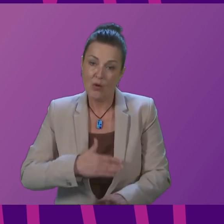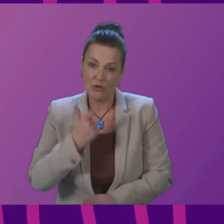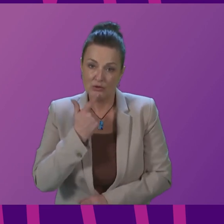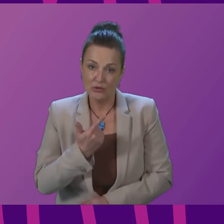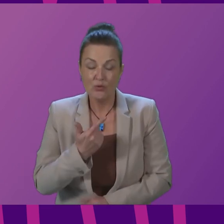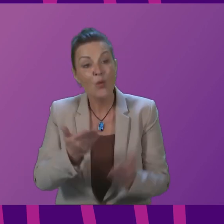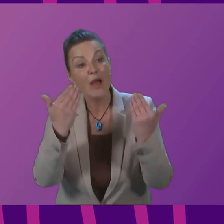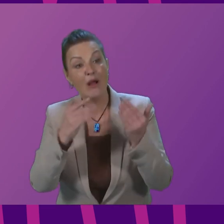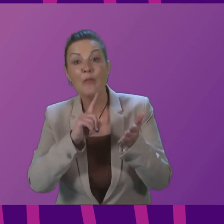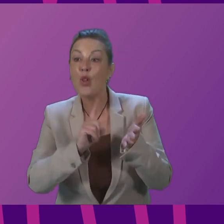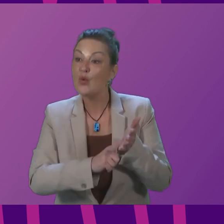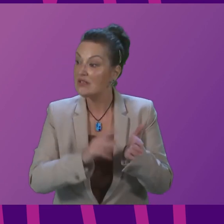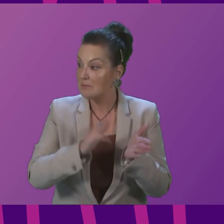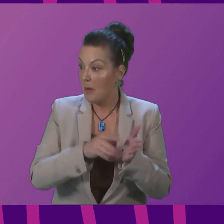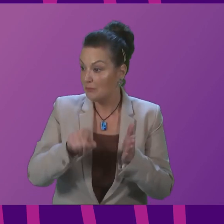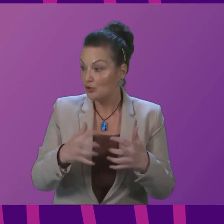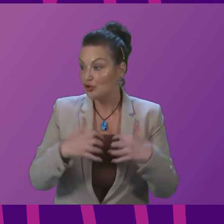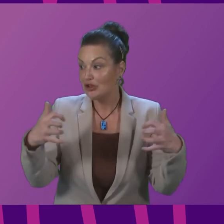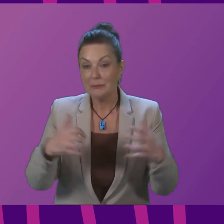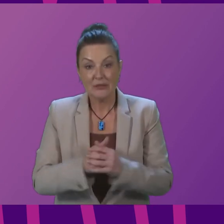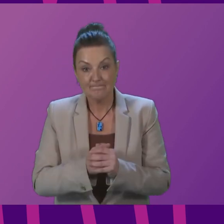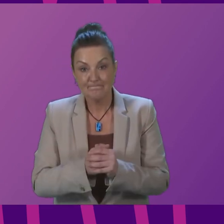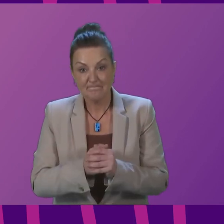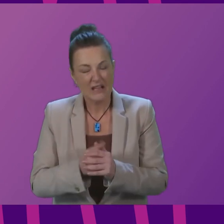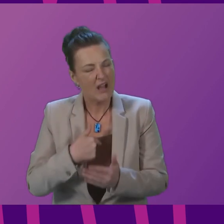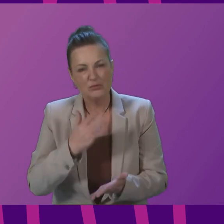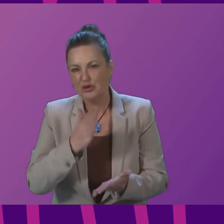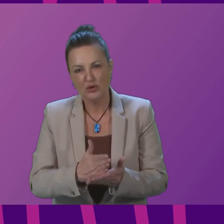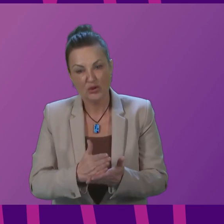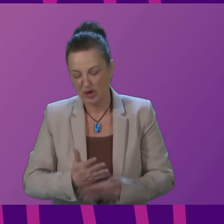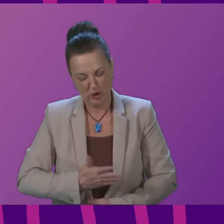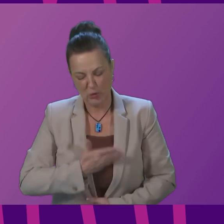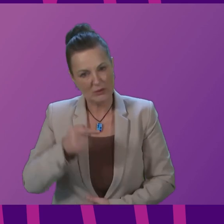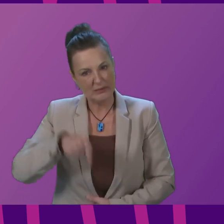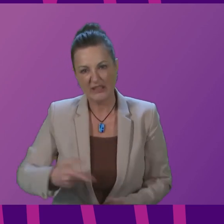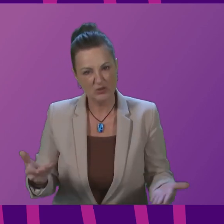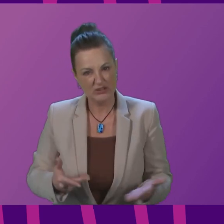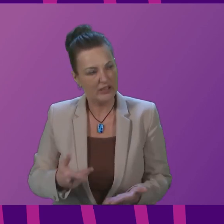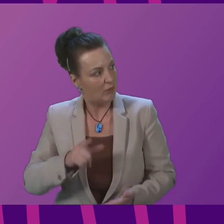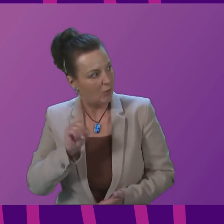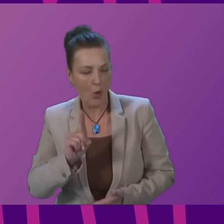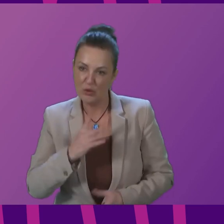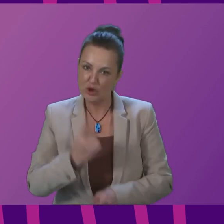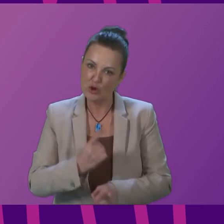mum to the chamber, although I am sure that she does not want to be here in these circumstances.